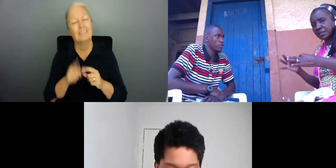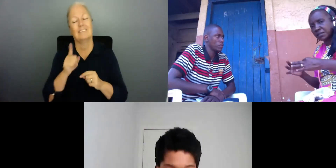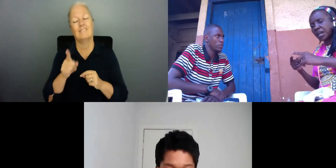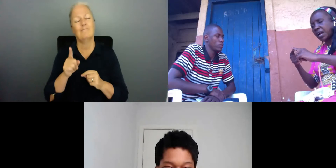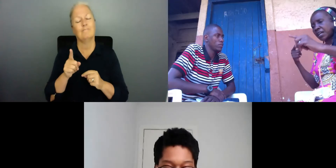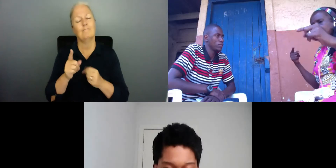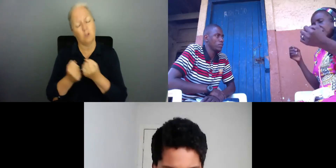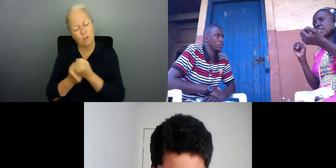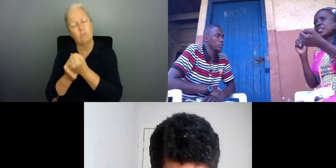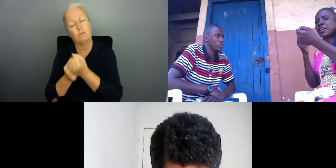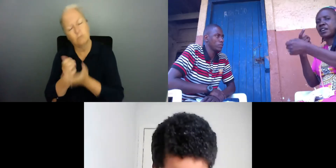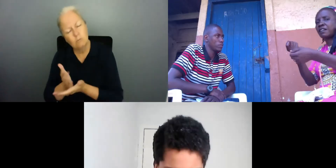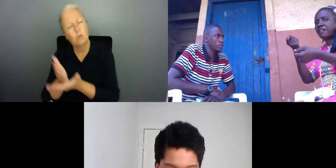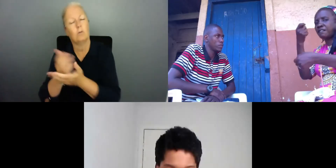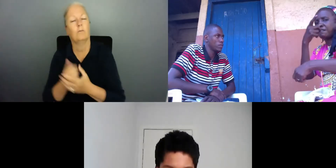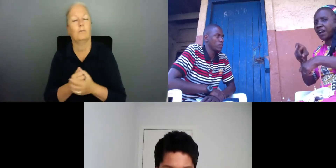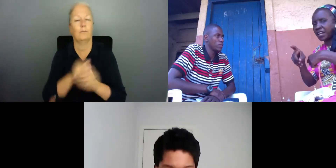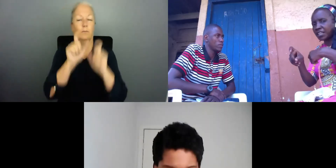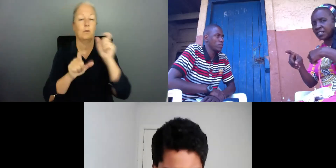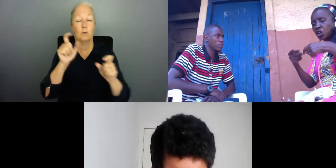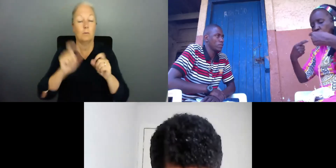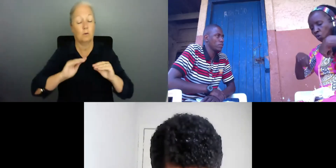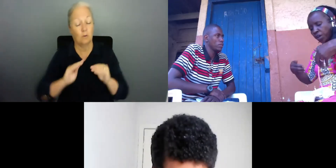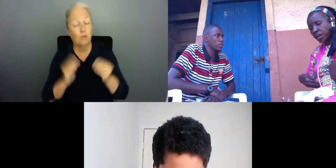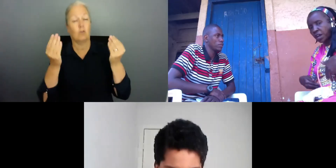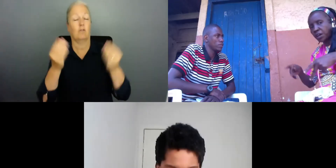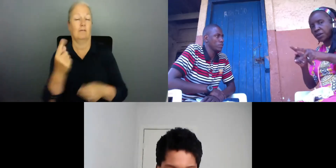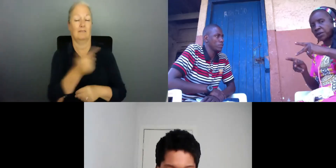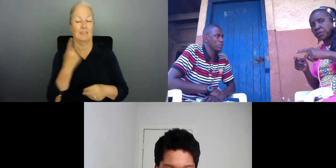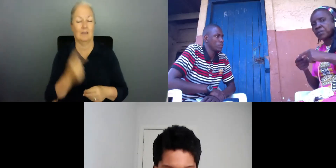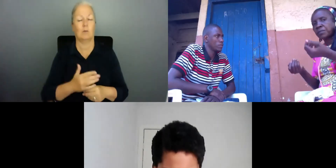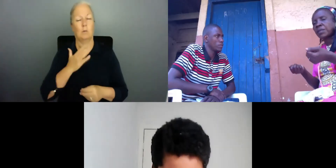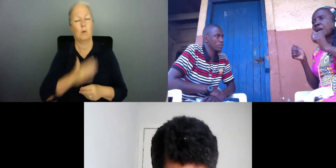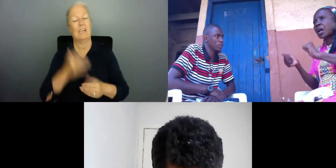we young people with disabilities are the key to change the mindset of people